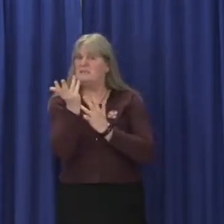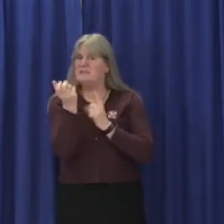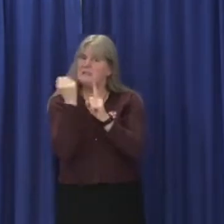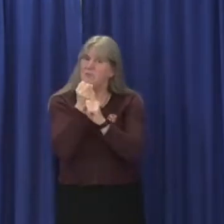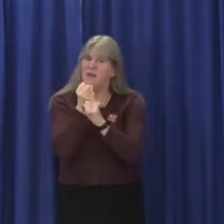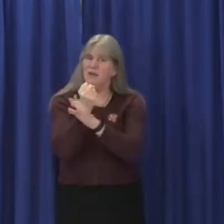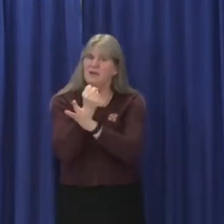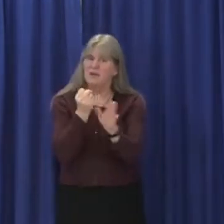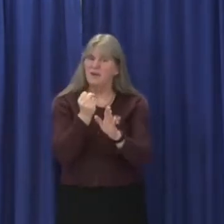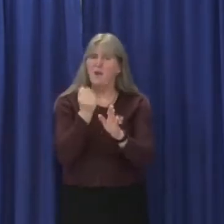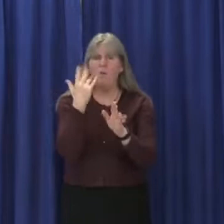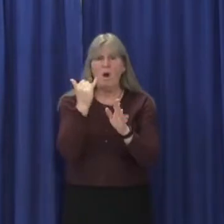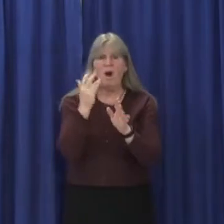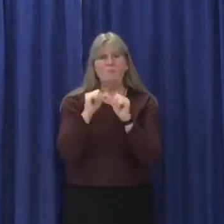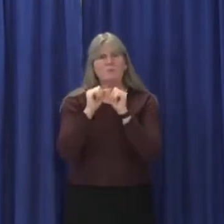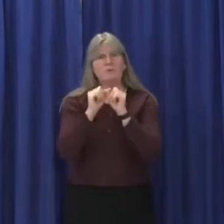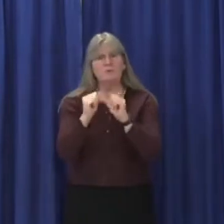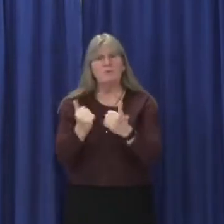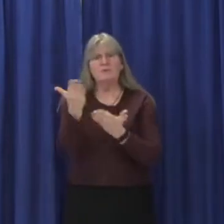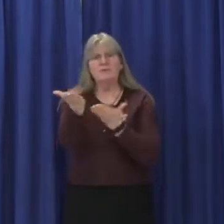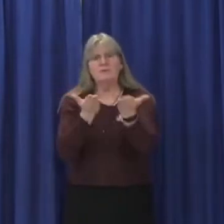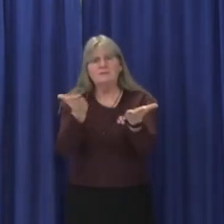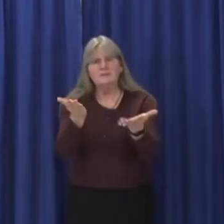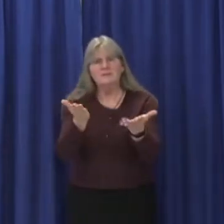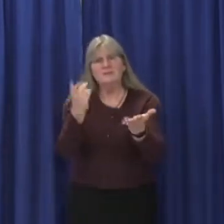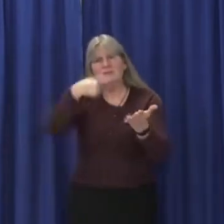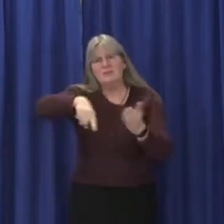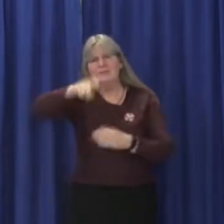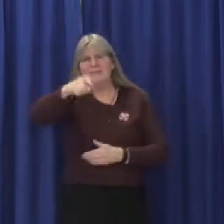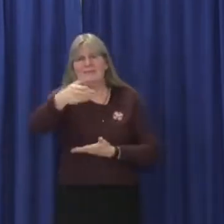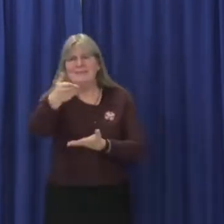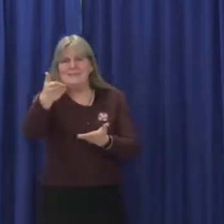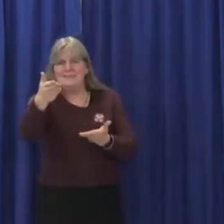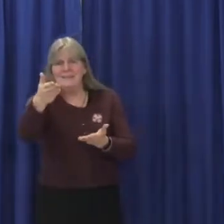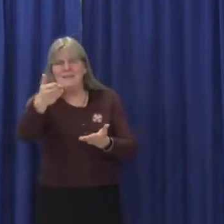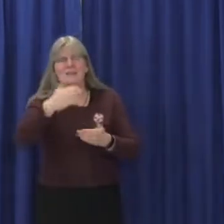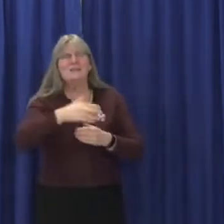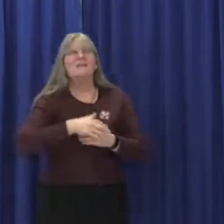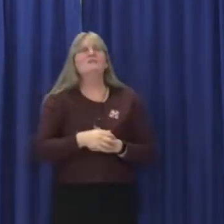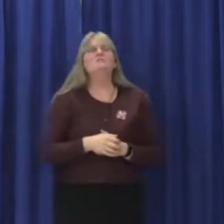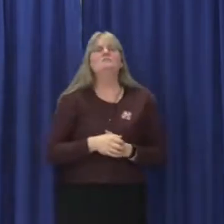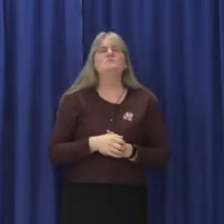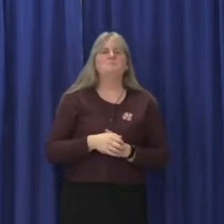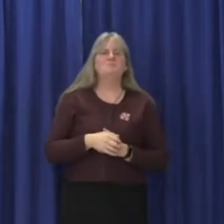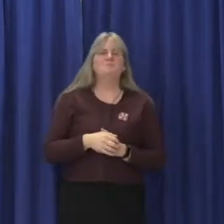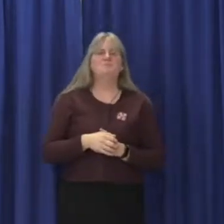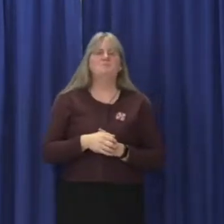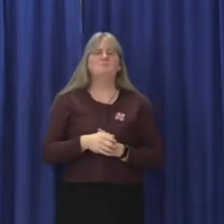the services that Yukoners rely upon. Now following the public health recommendations,